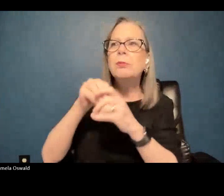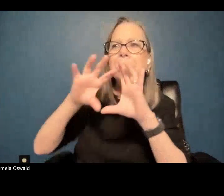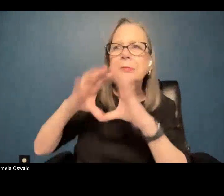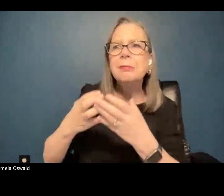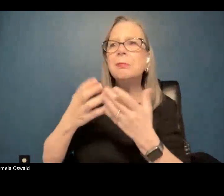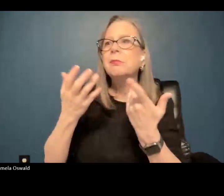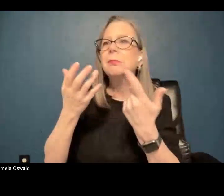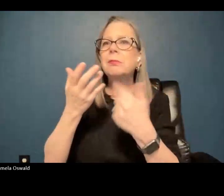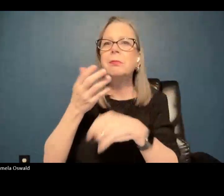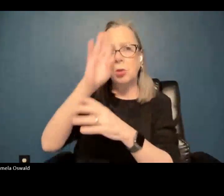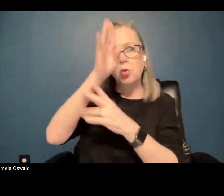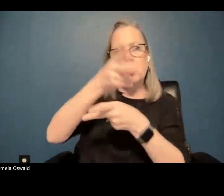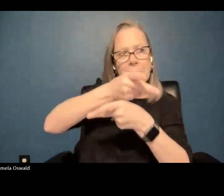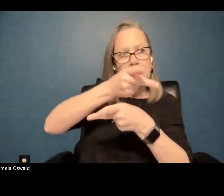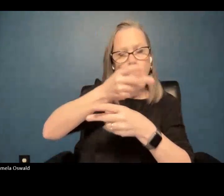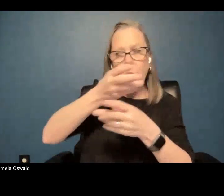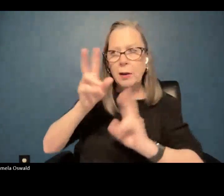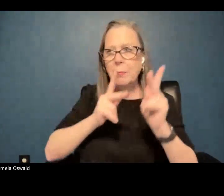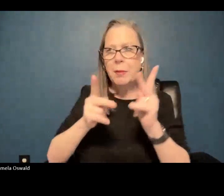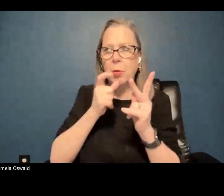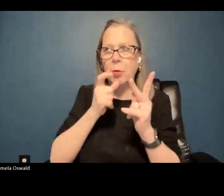people with intellectual and developmental disabilities.